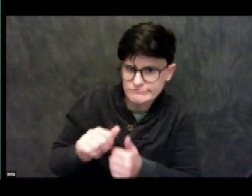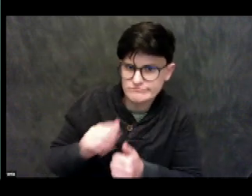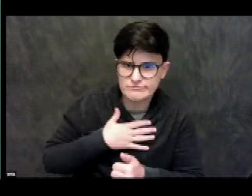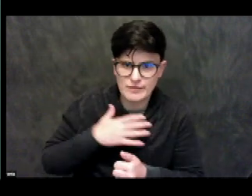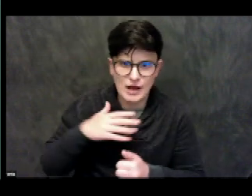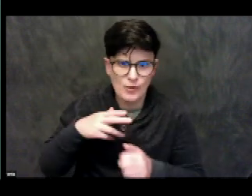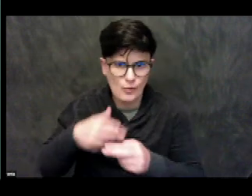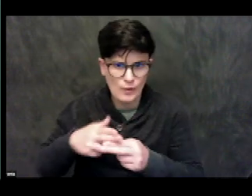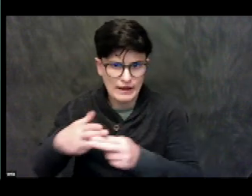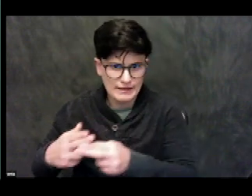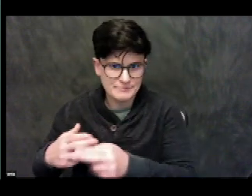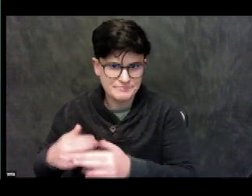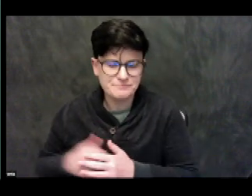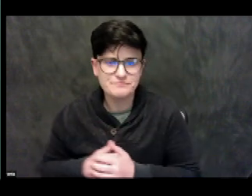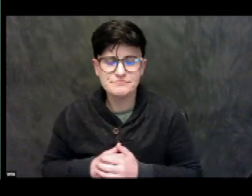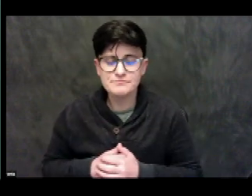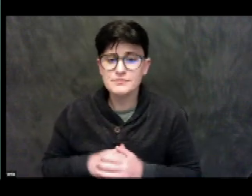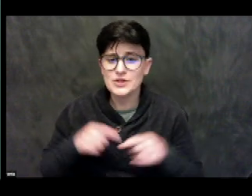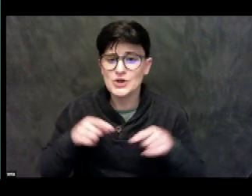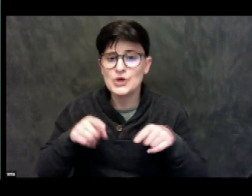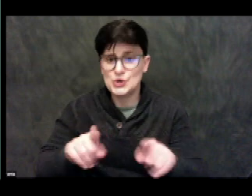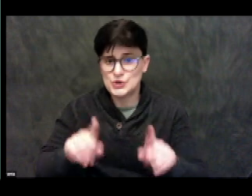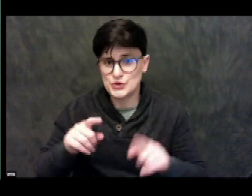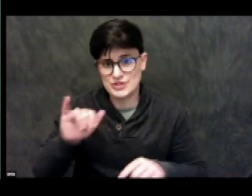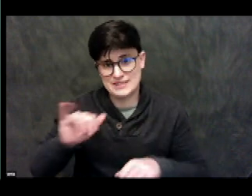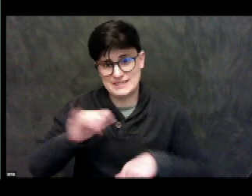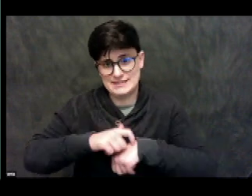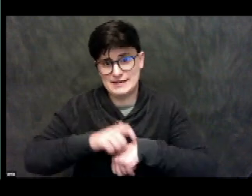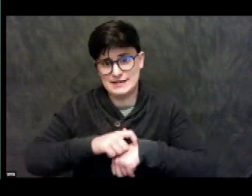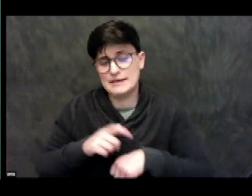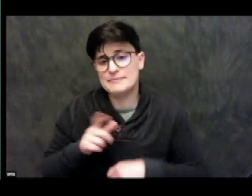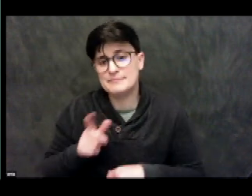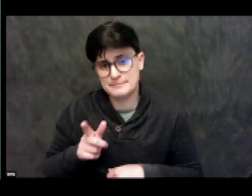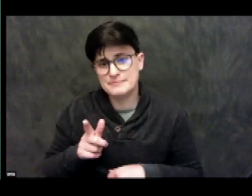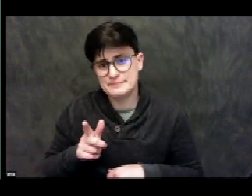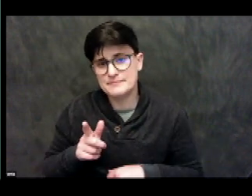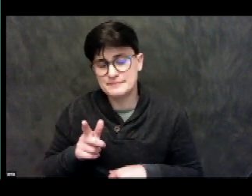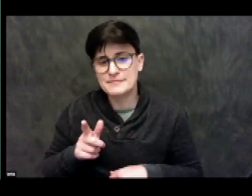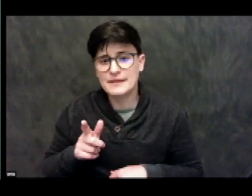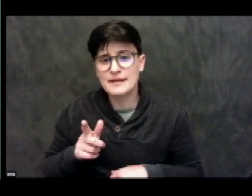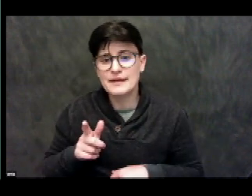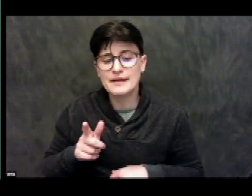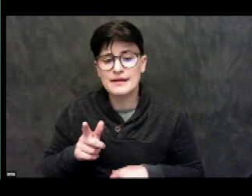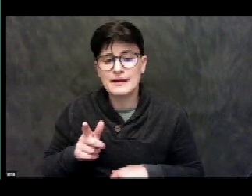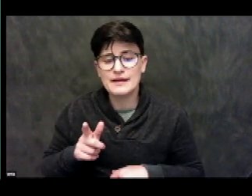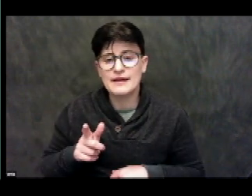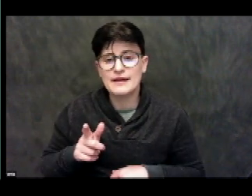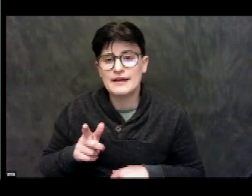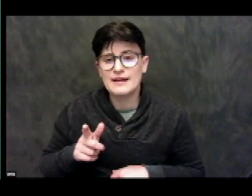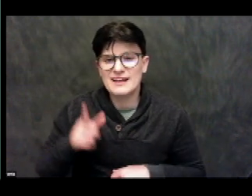And during this time, I was put on a few different medications.